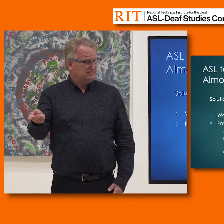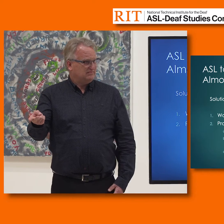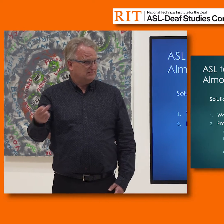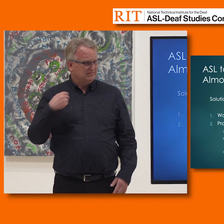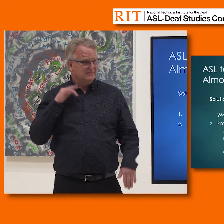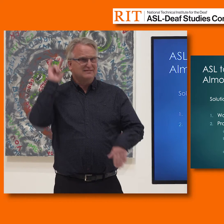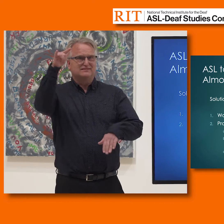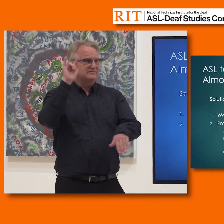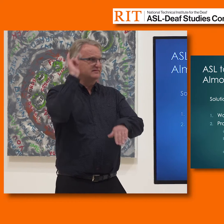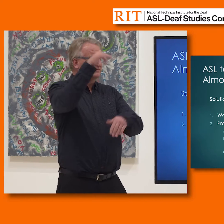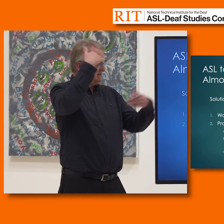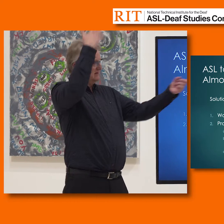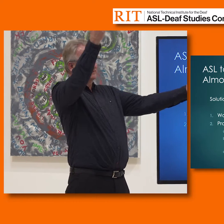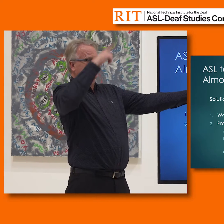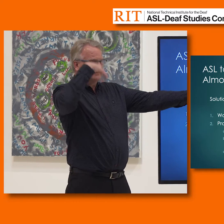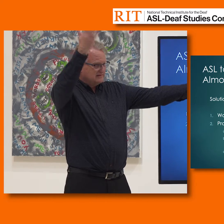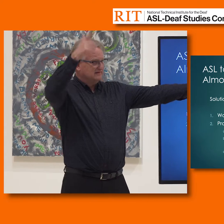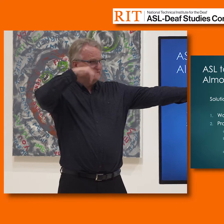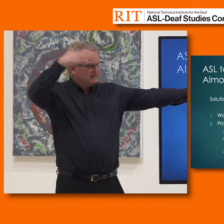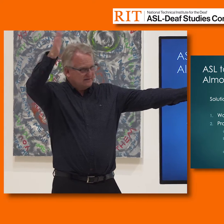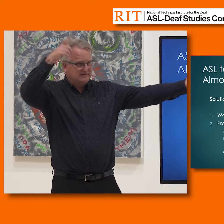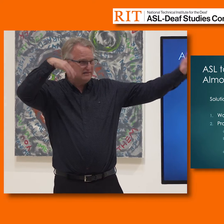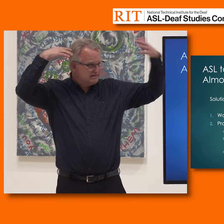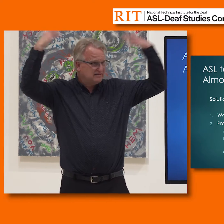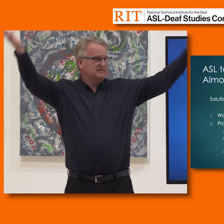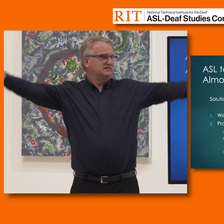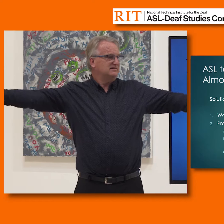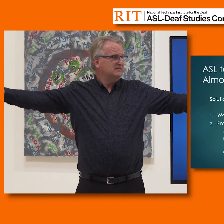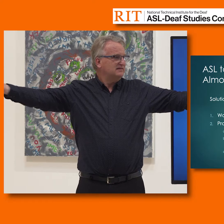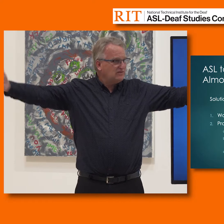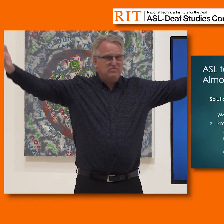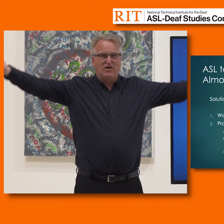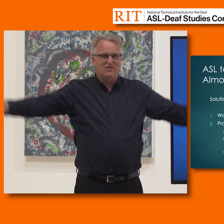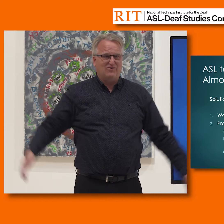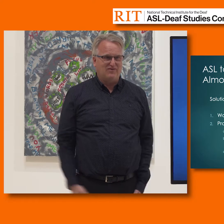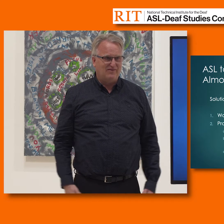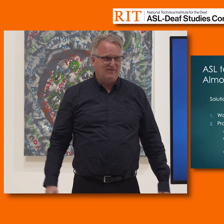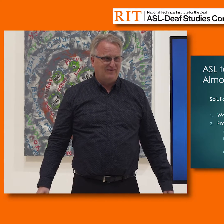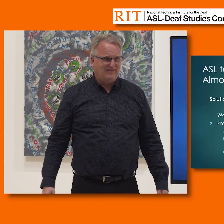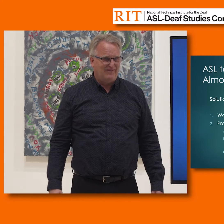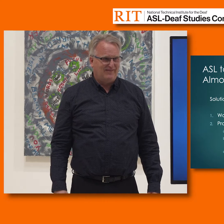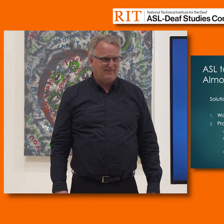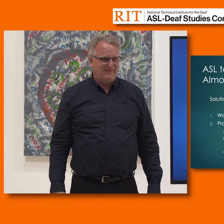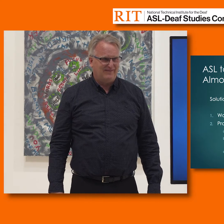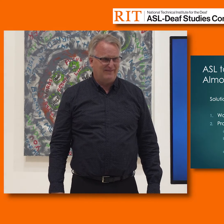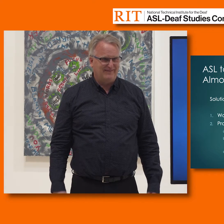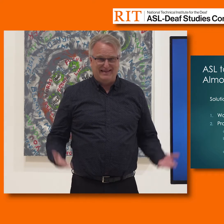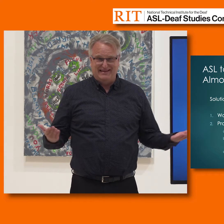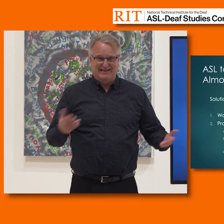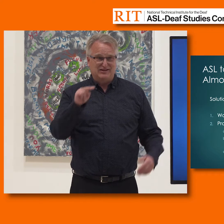who are working with us today. When I fly to conferences, I don't know the interpreters who show up there to work with me, either.